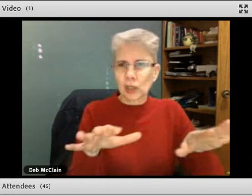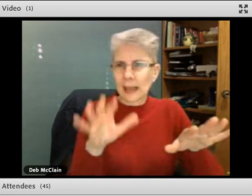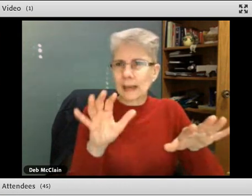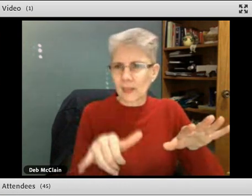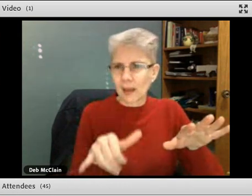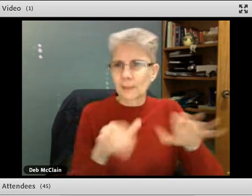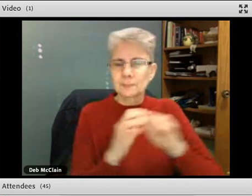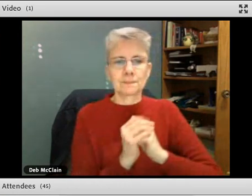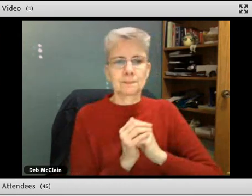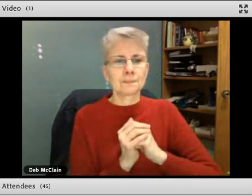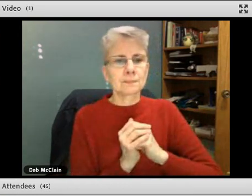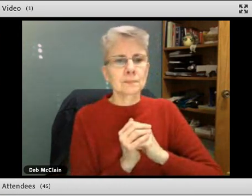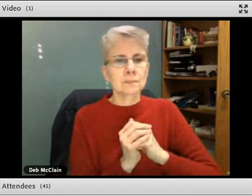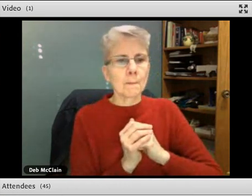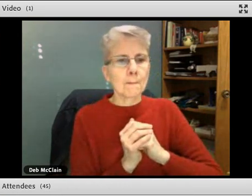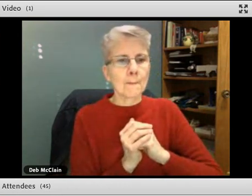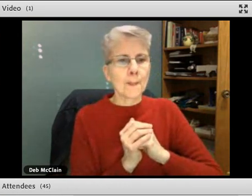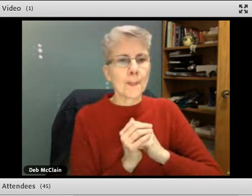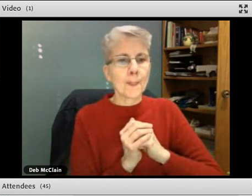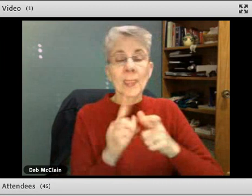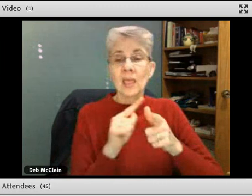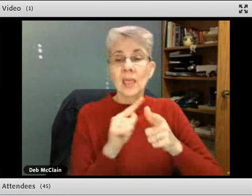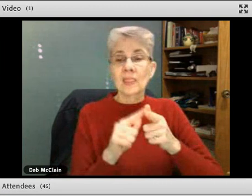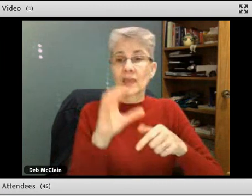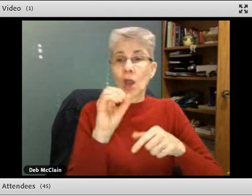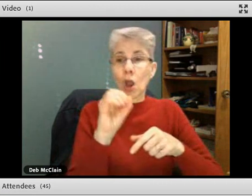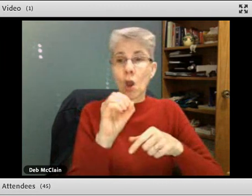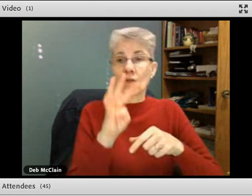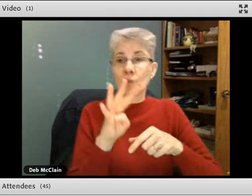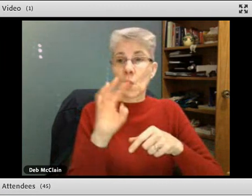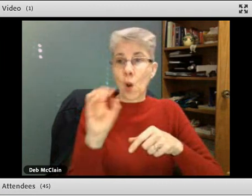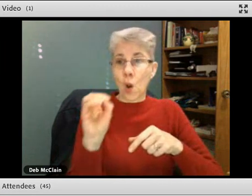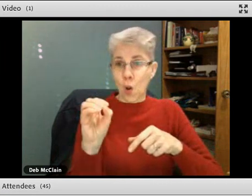And then the 040 field is typically used